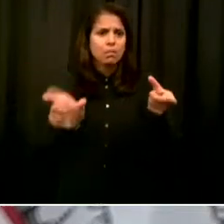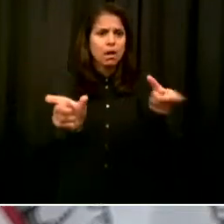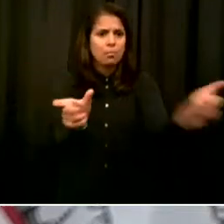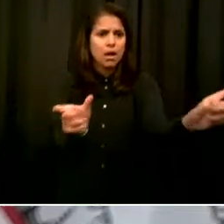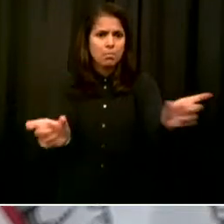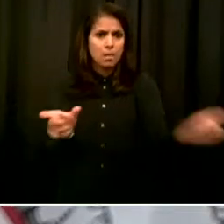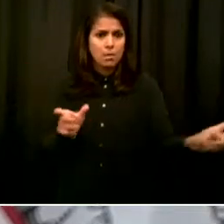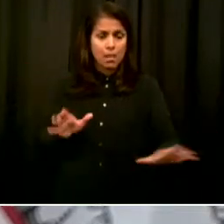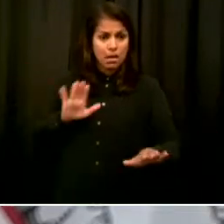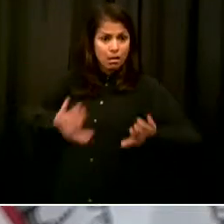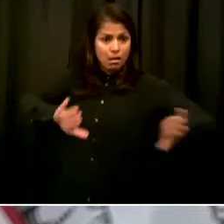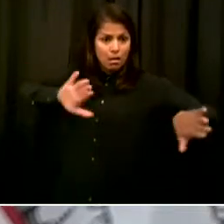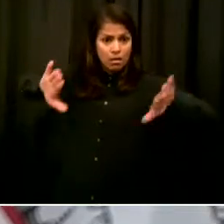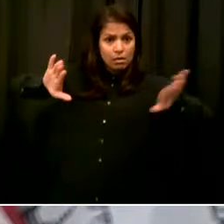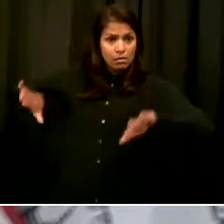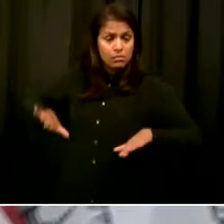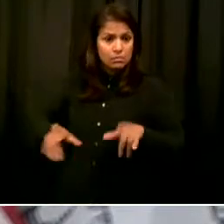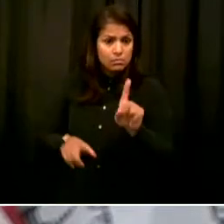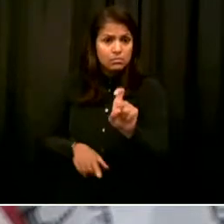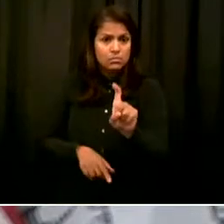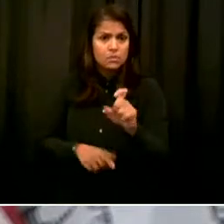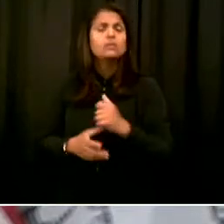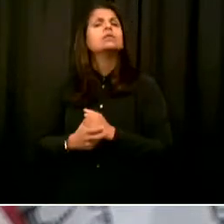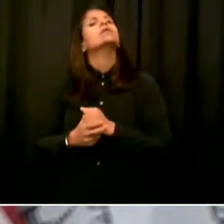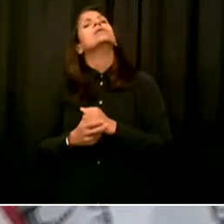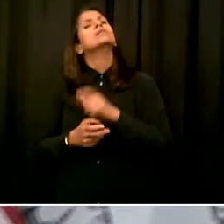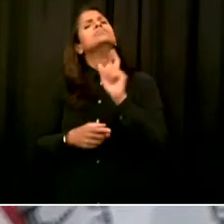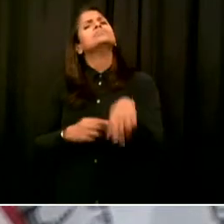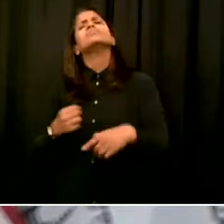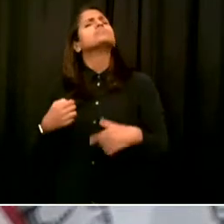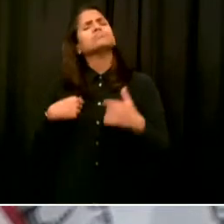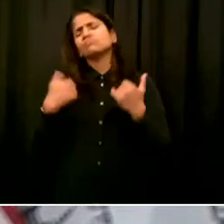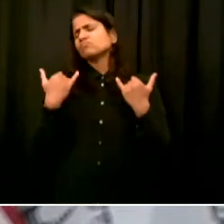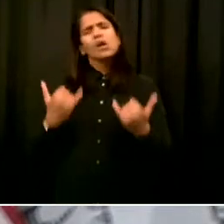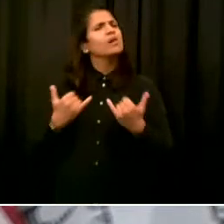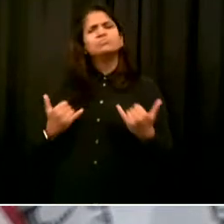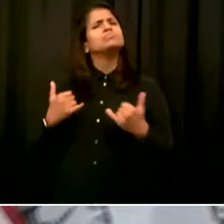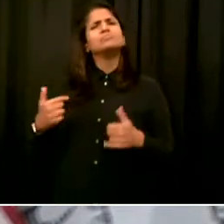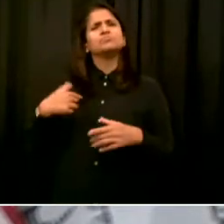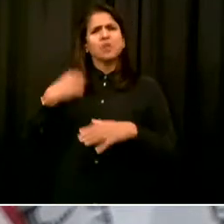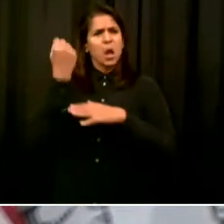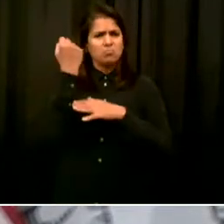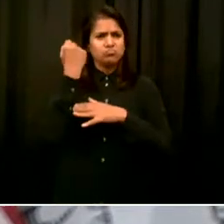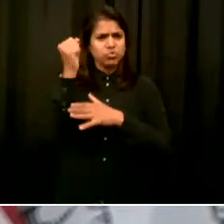PARTS OF THHIE CTY OR PARTS OF MANHATTAN OR THE COMMERCIAL AREAS TO AVOID THAT KIND OF ACTIVITY?